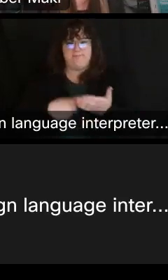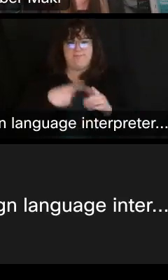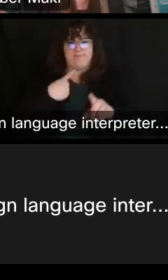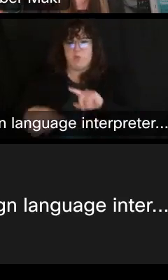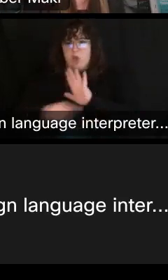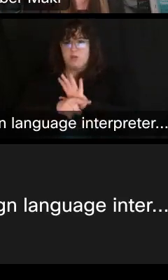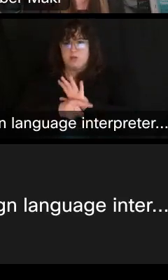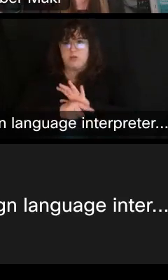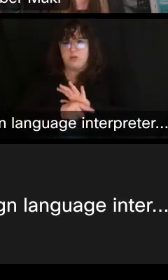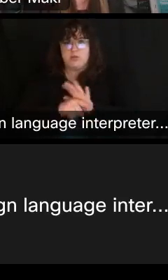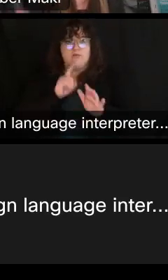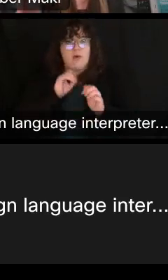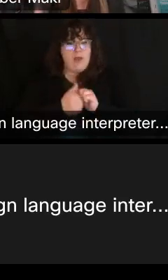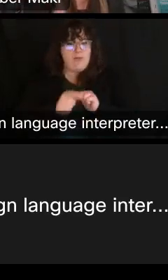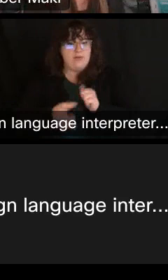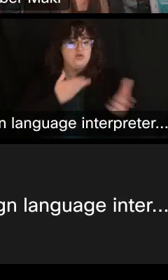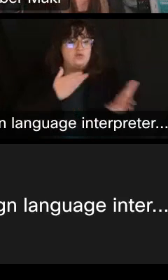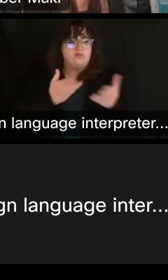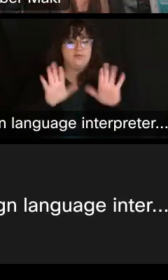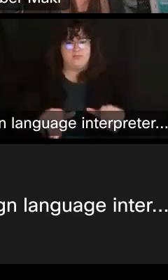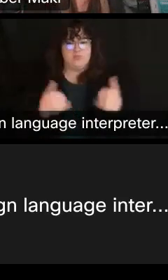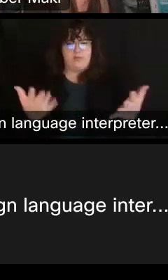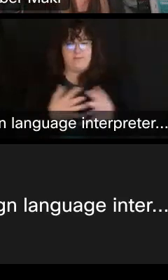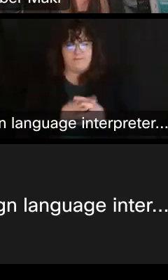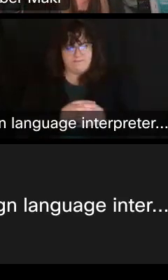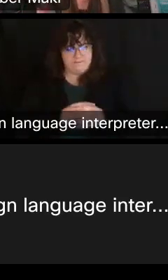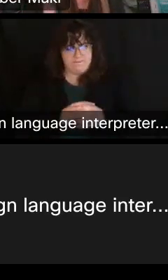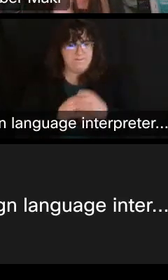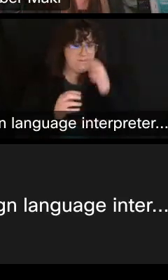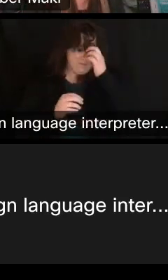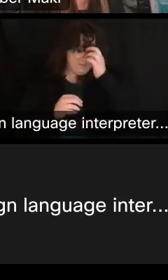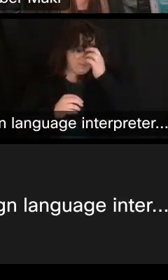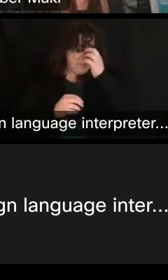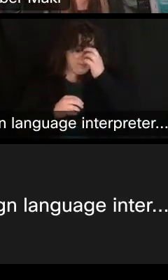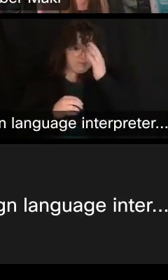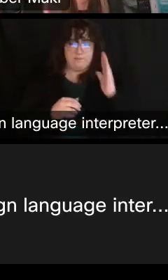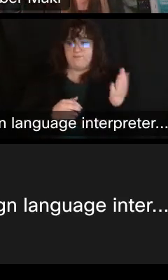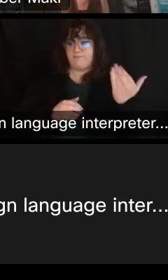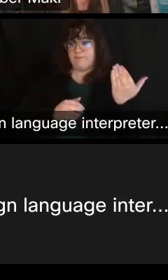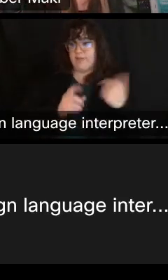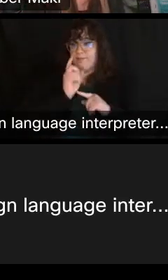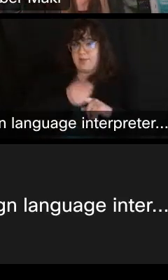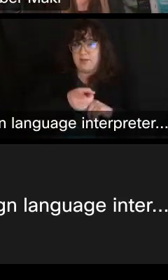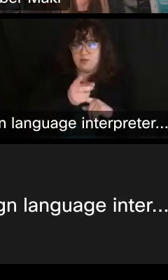this service is delivered. The 15-minute: nobody has to move, it's the least disruption